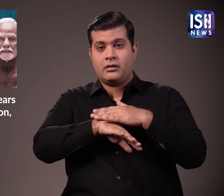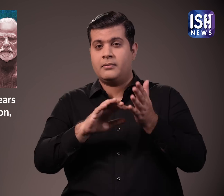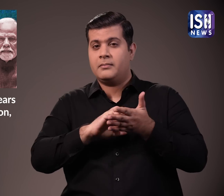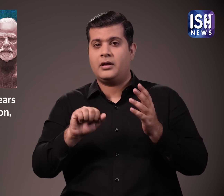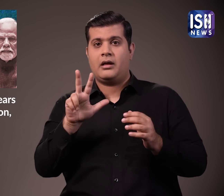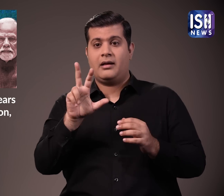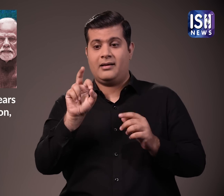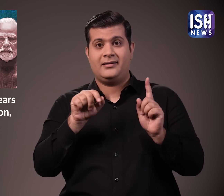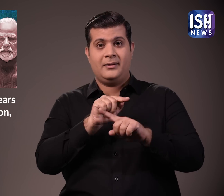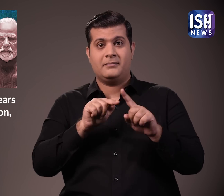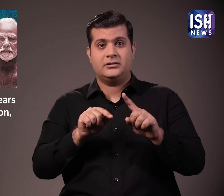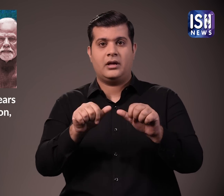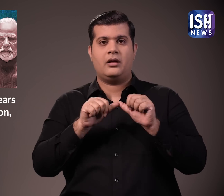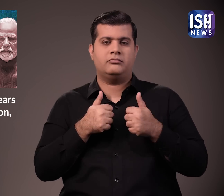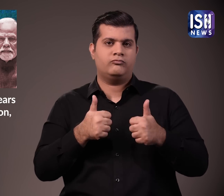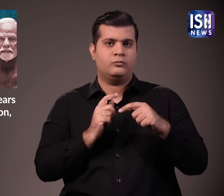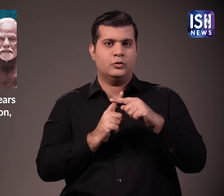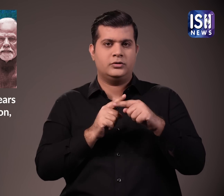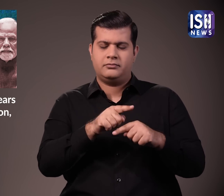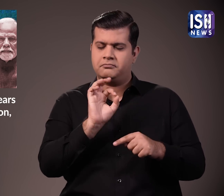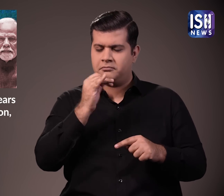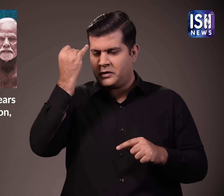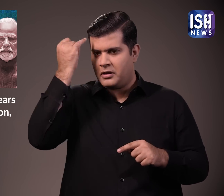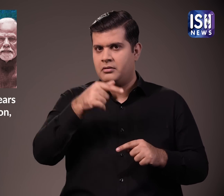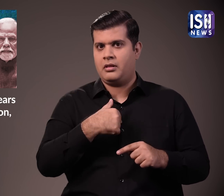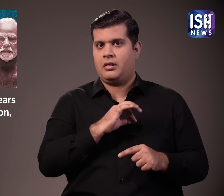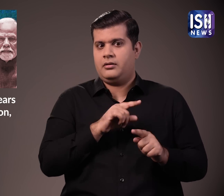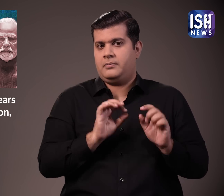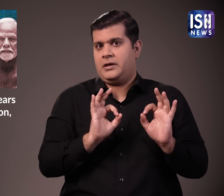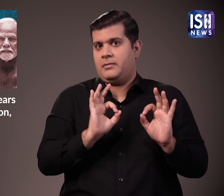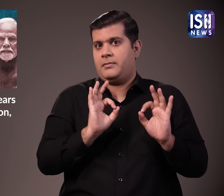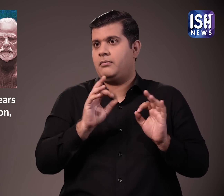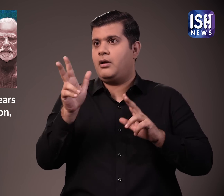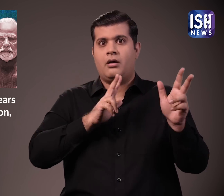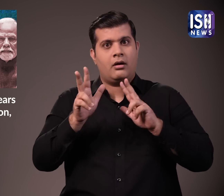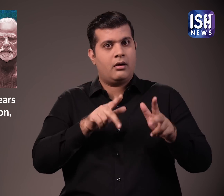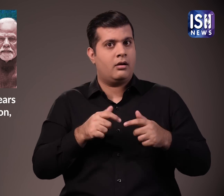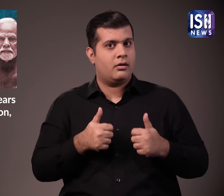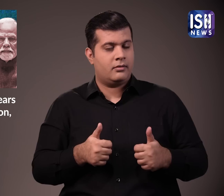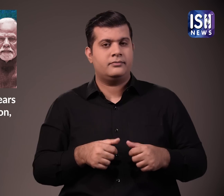out of which 80% were in favour of this proposal.